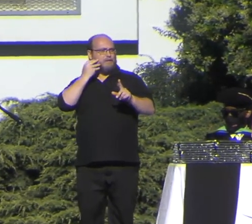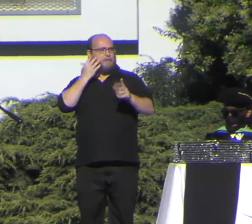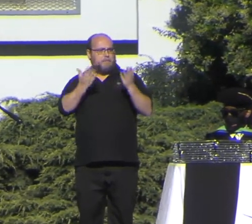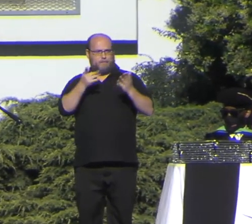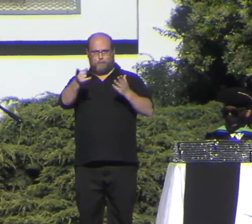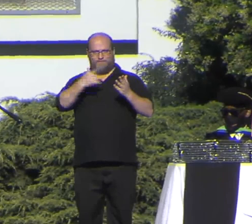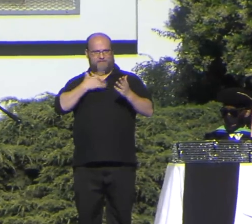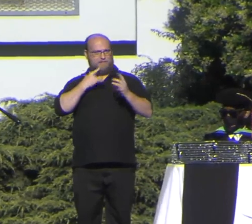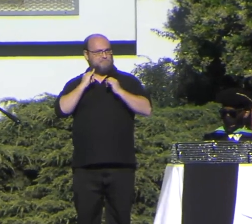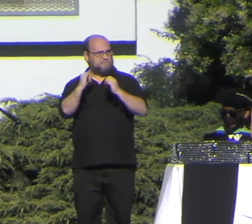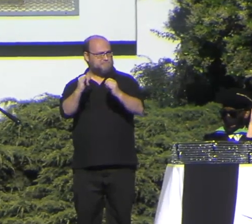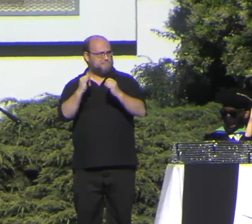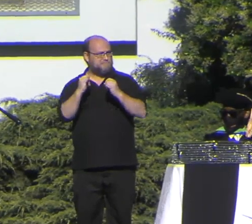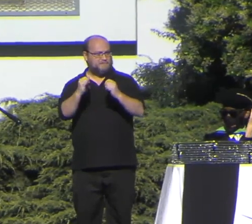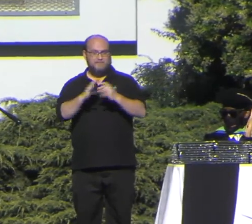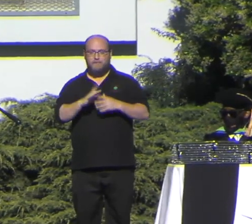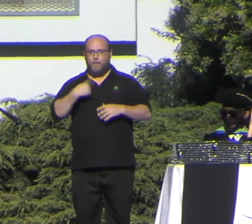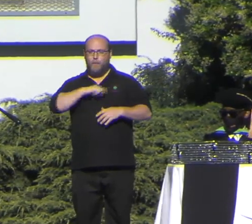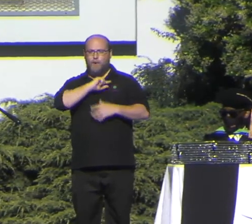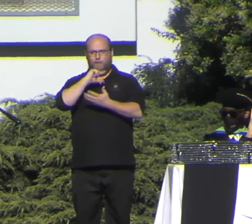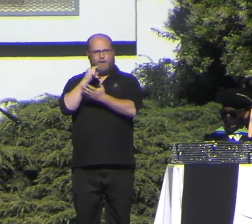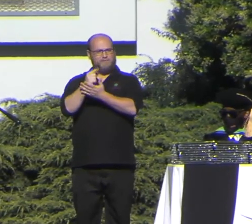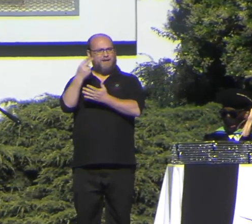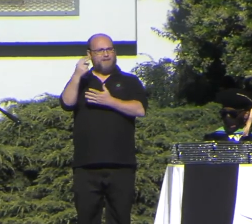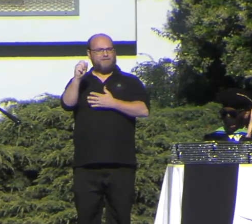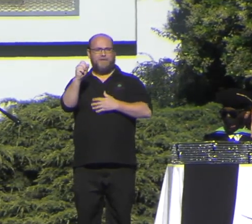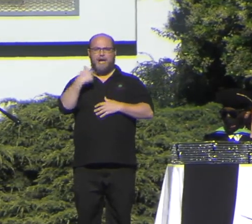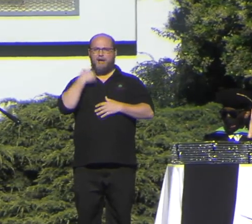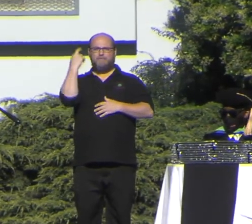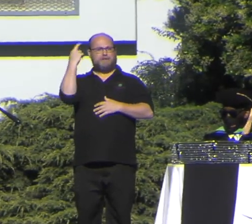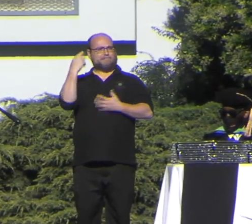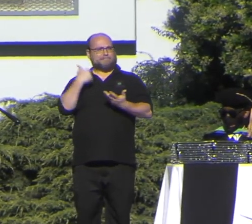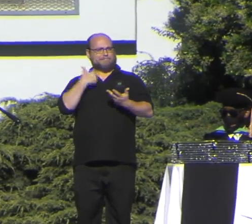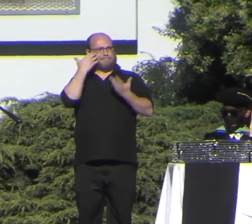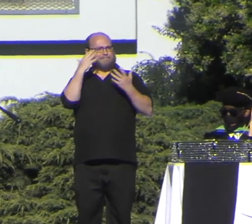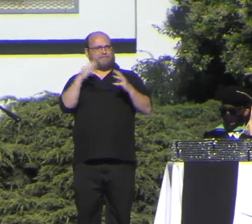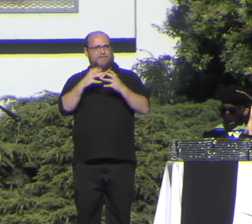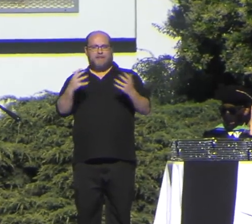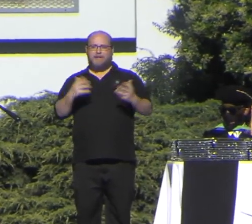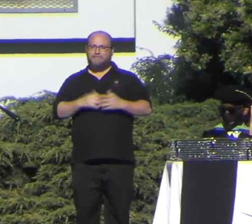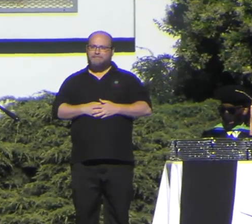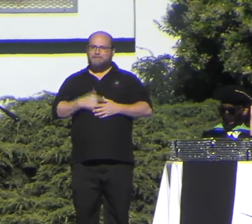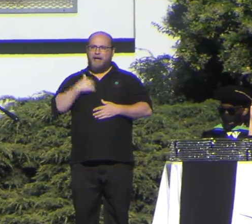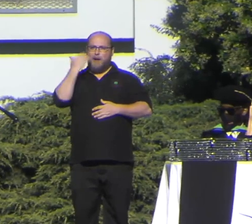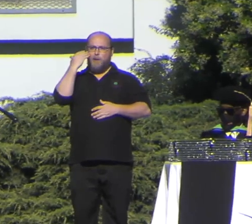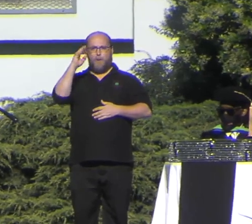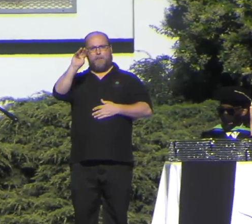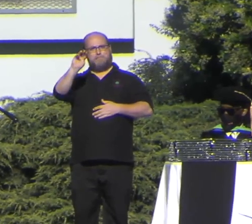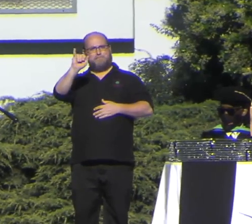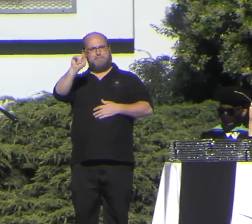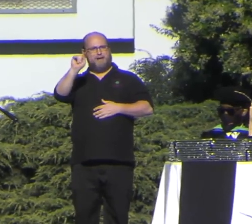As we graduate high school I realize I don't know a lot. I mean I definitely know that the mitochondria is the powerhouse of the cell.